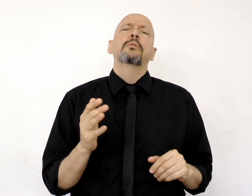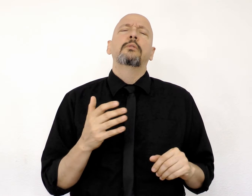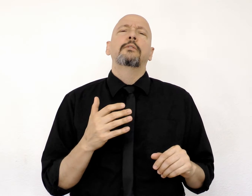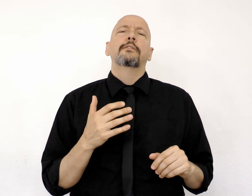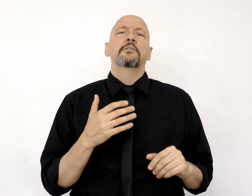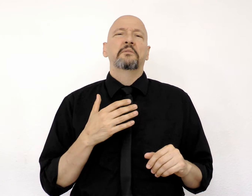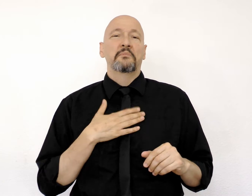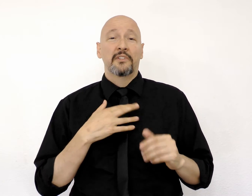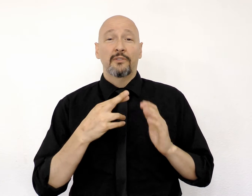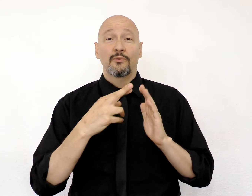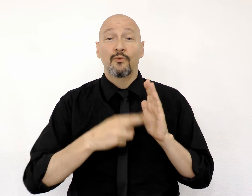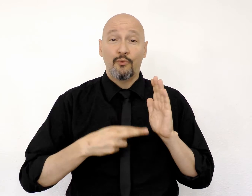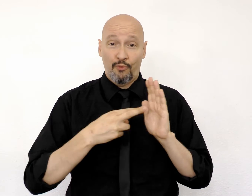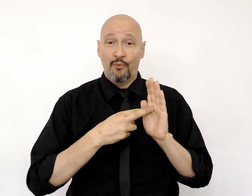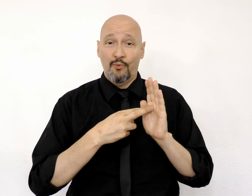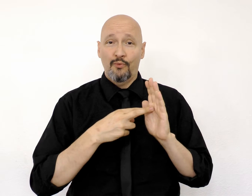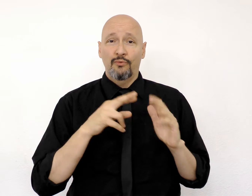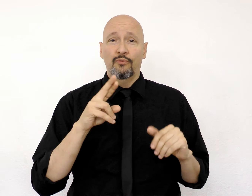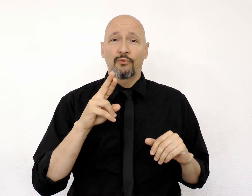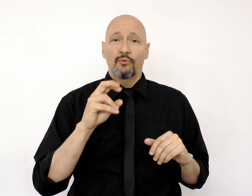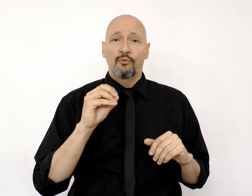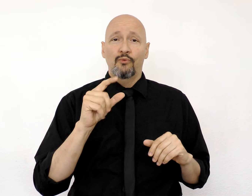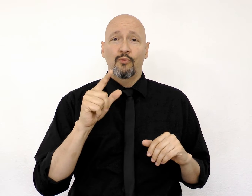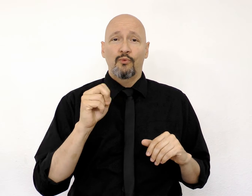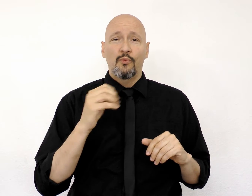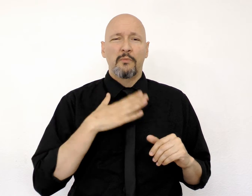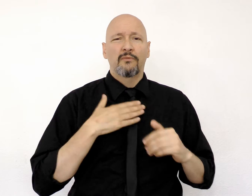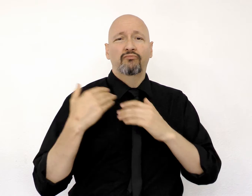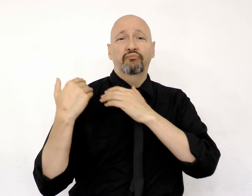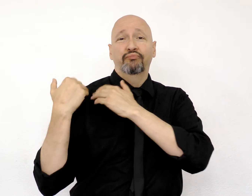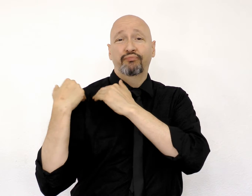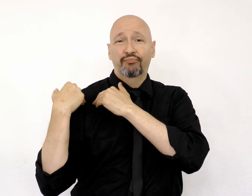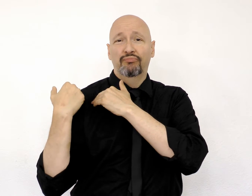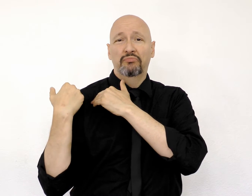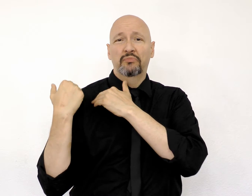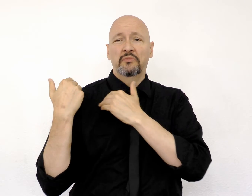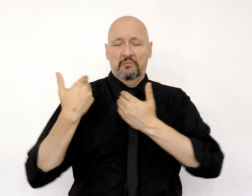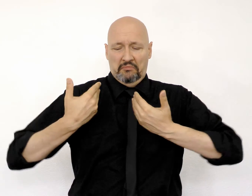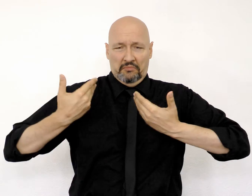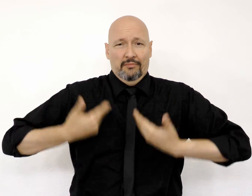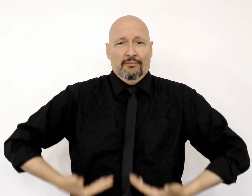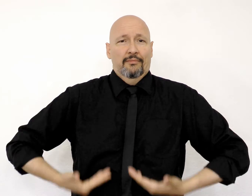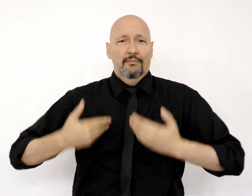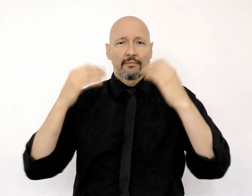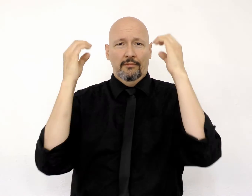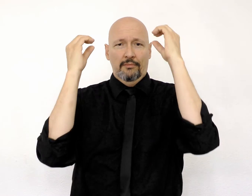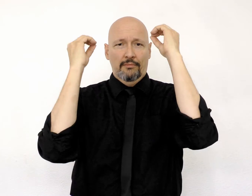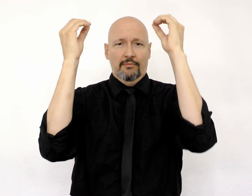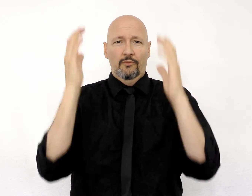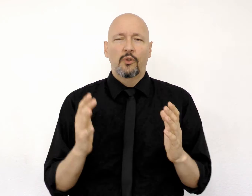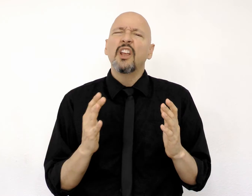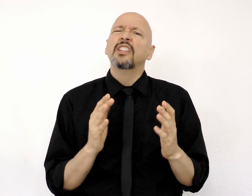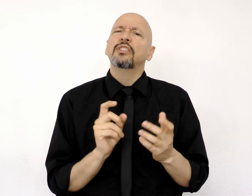That isn't the case. Instead my role and responsibilities as an instructor change.